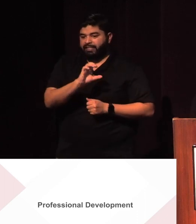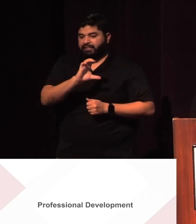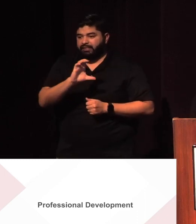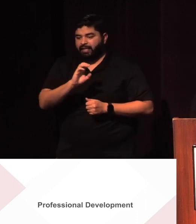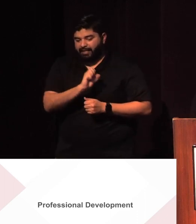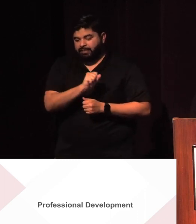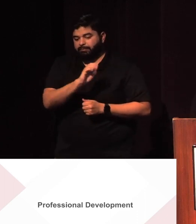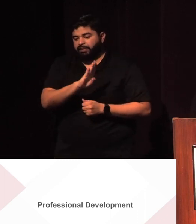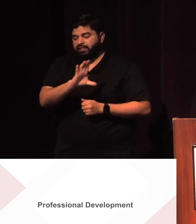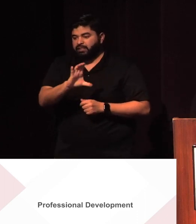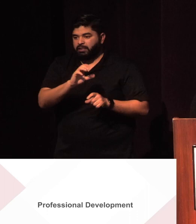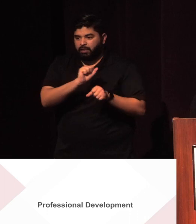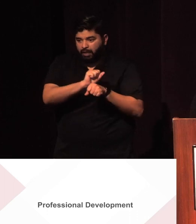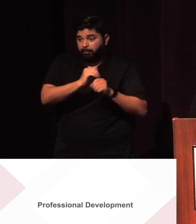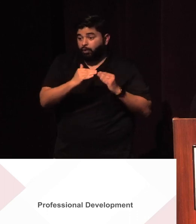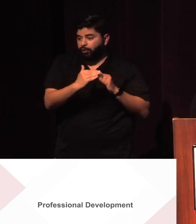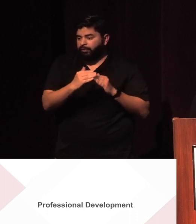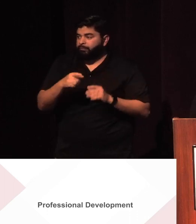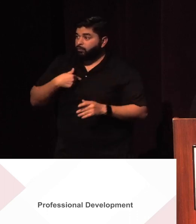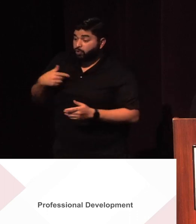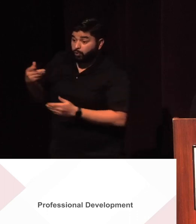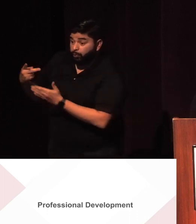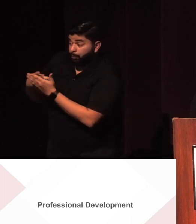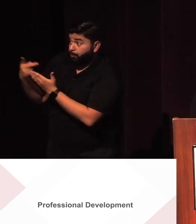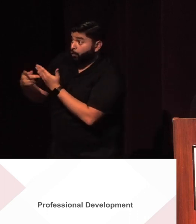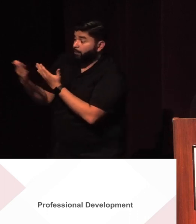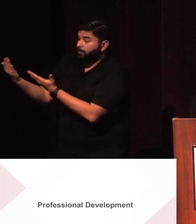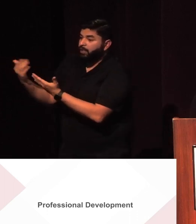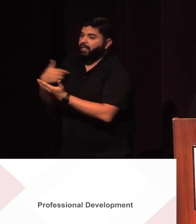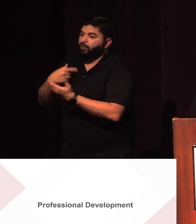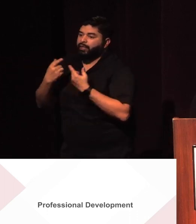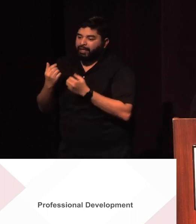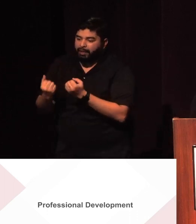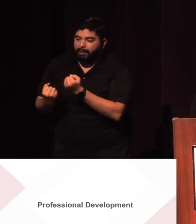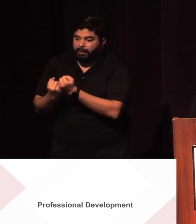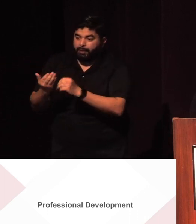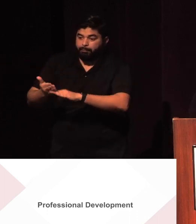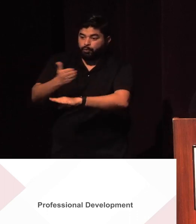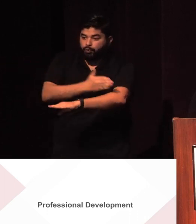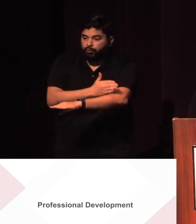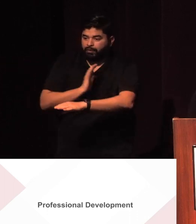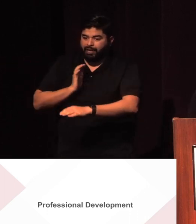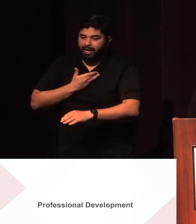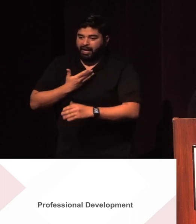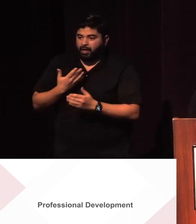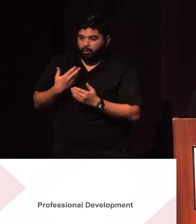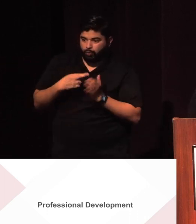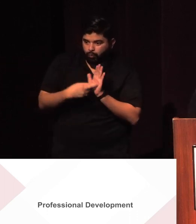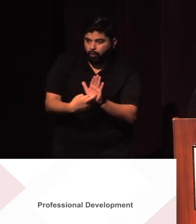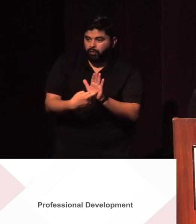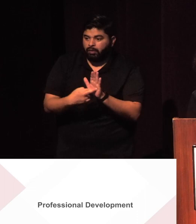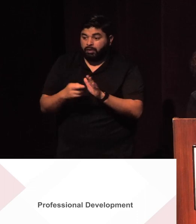opportunities be available to all SBCC employees. This will lead to improved interpersonal reactions that better service for our students,